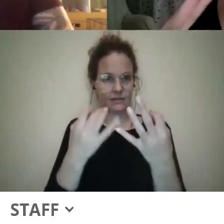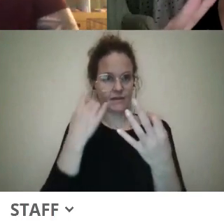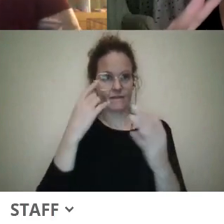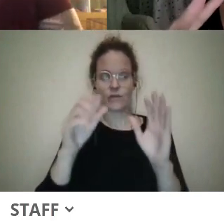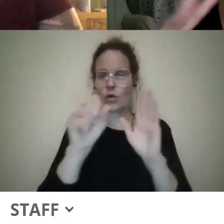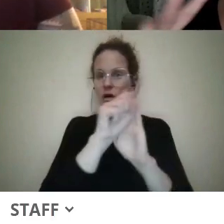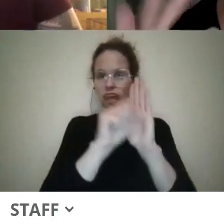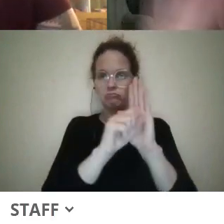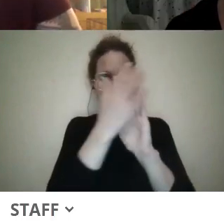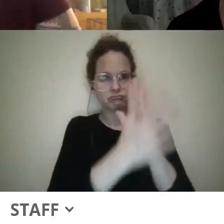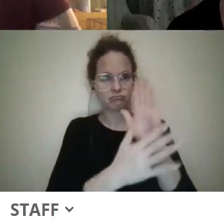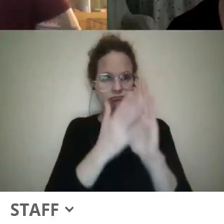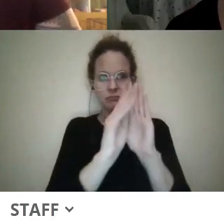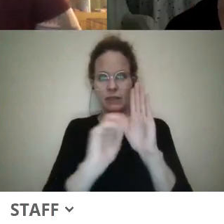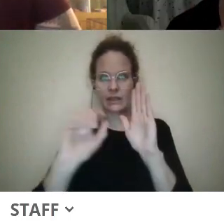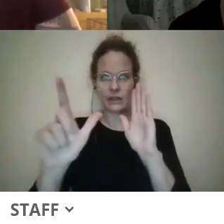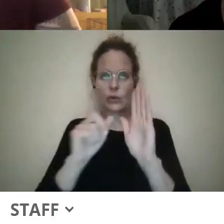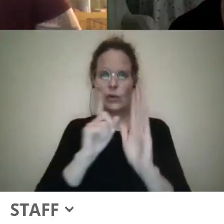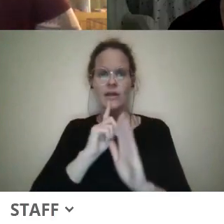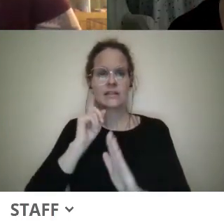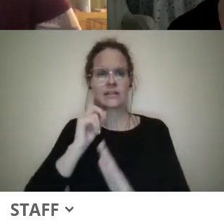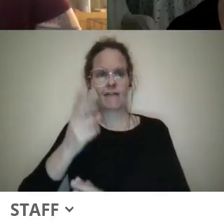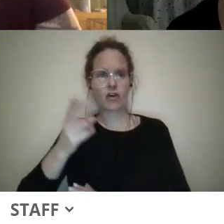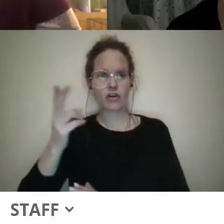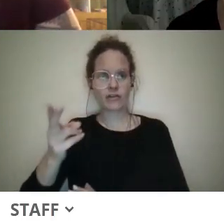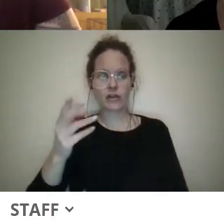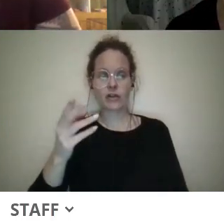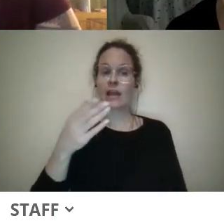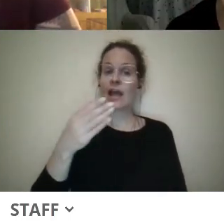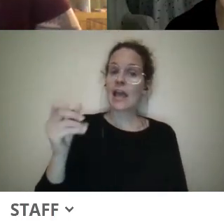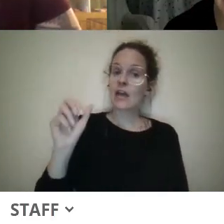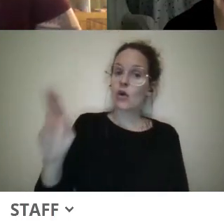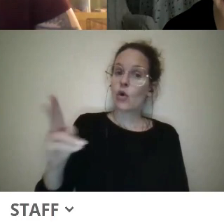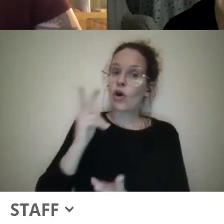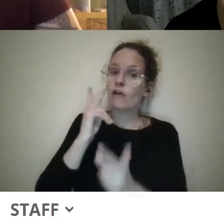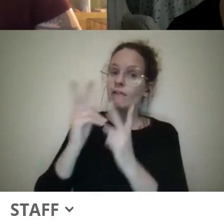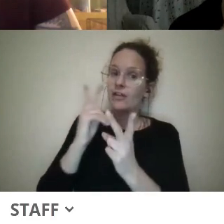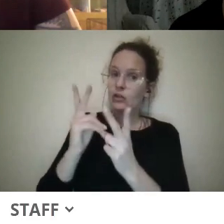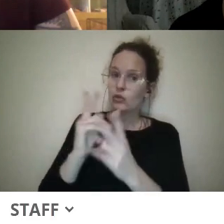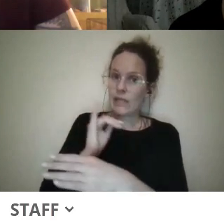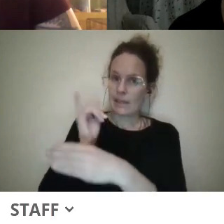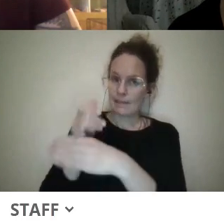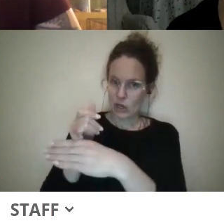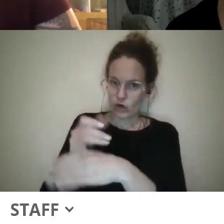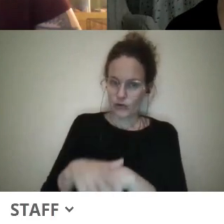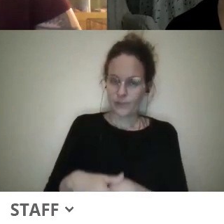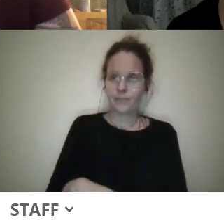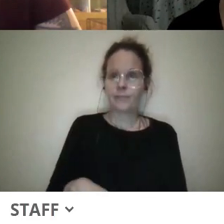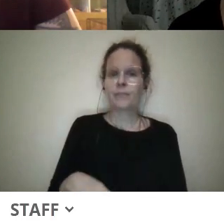the whole state that are Deaf and Hard of Hearing and/or vision impaired. And one of the - there's